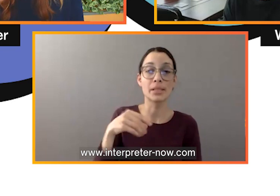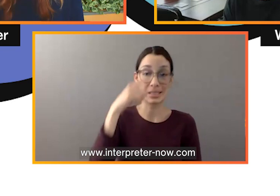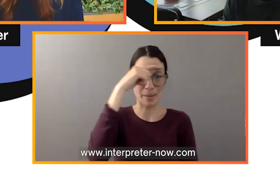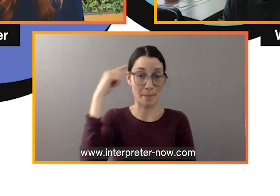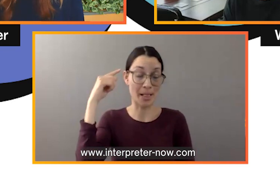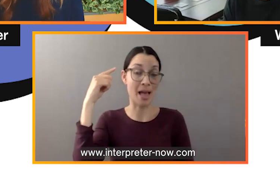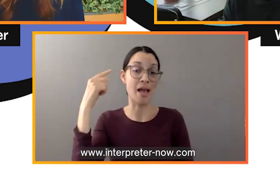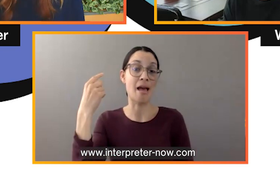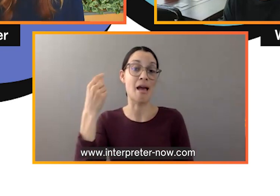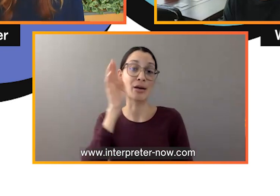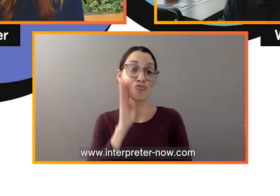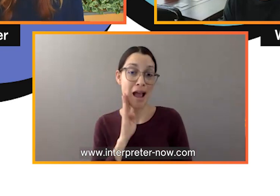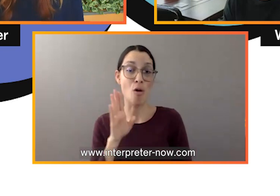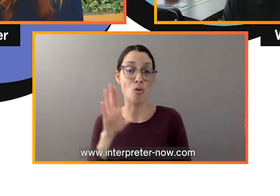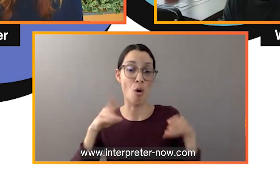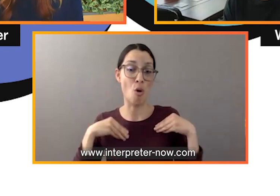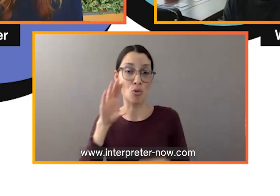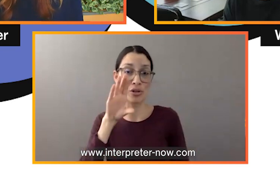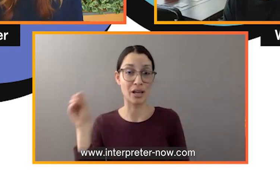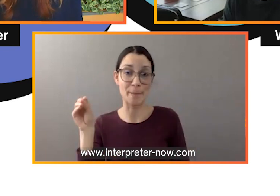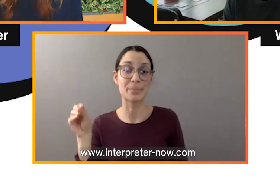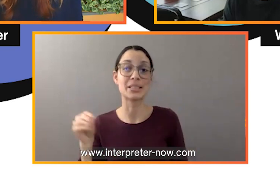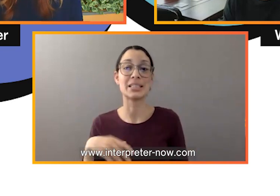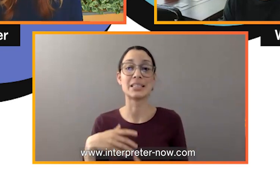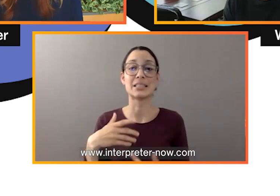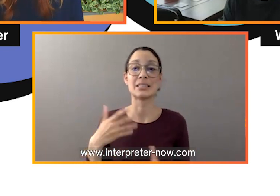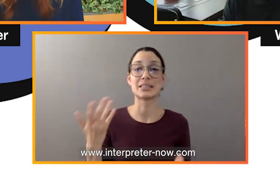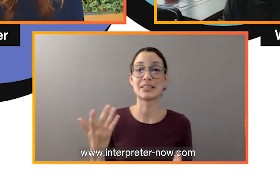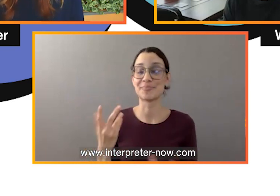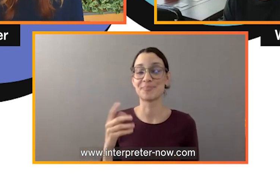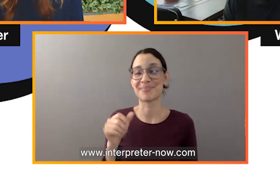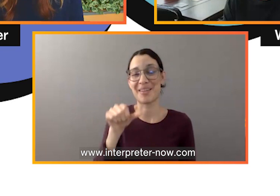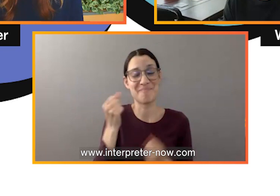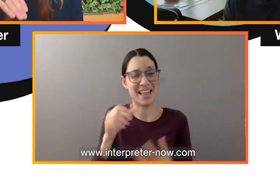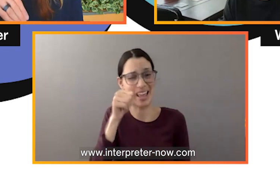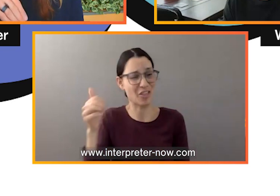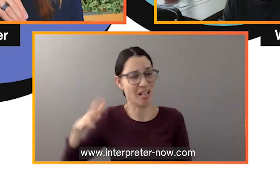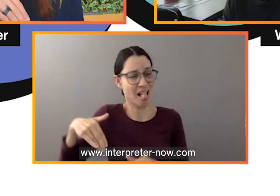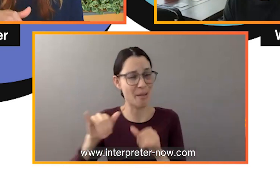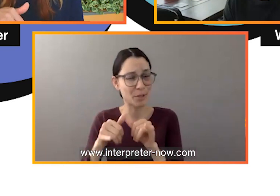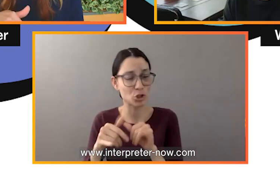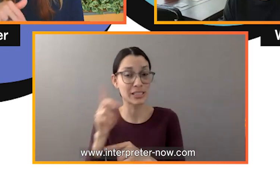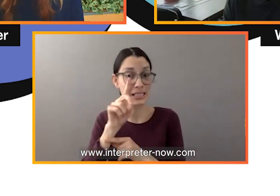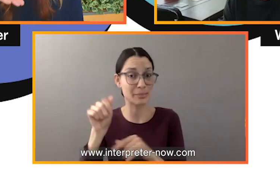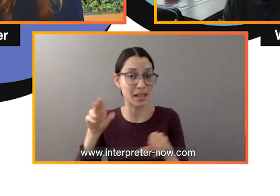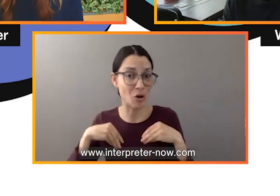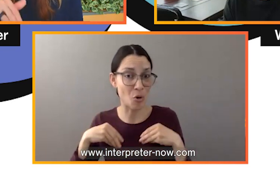We made progress in the ecosystem, and then the pandemic hurt a lot of small businesses